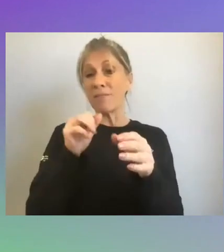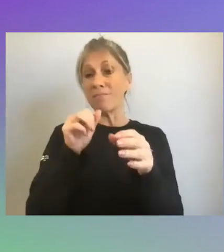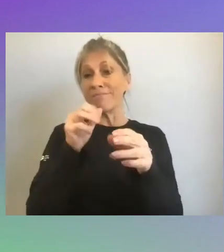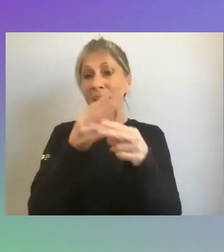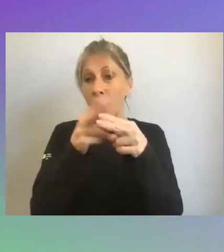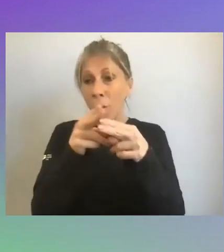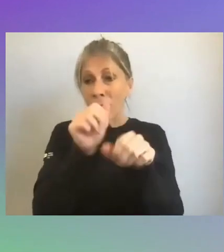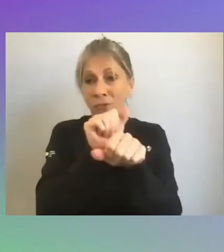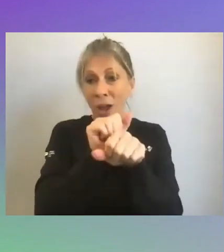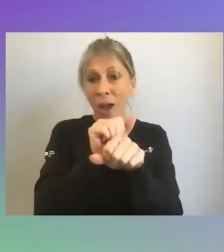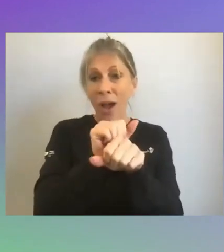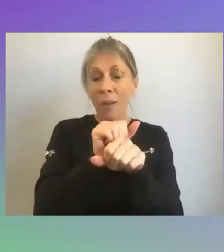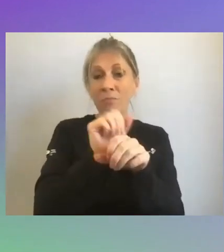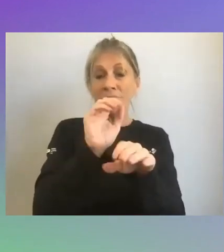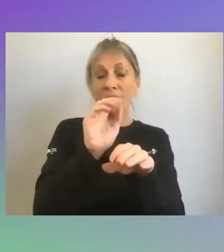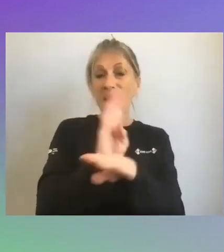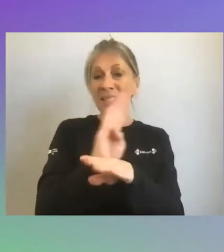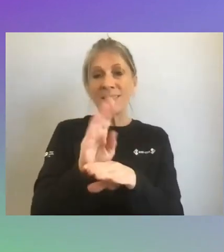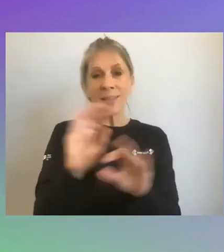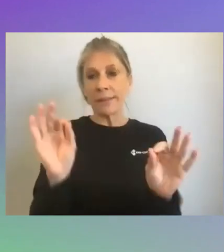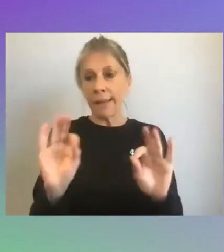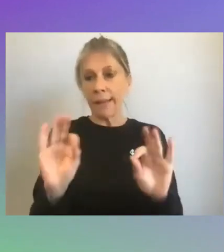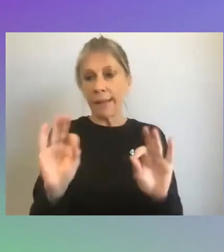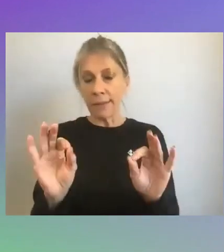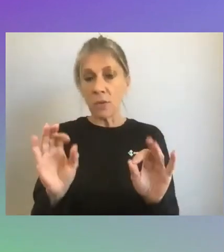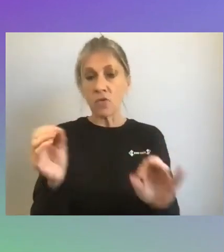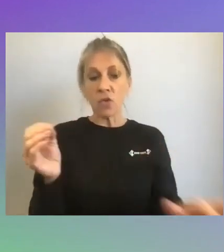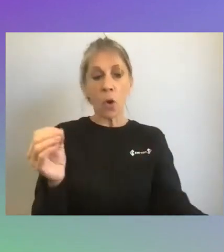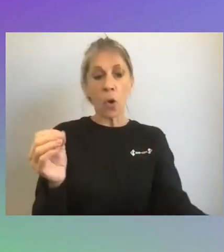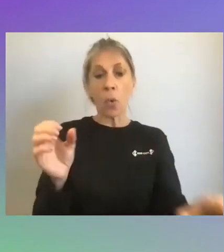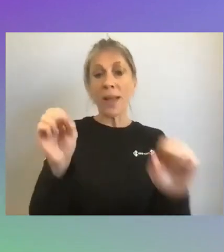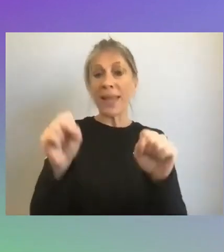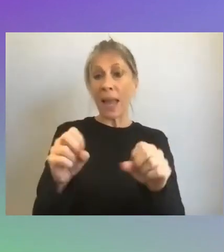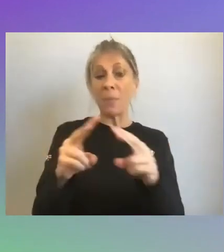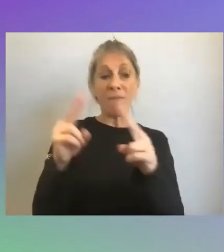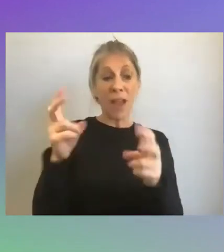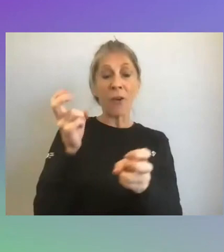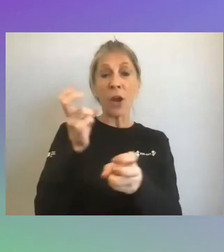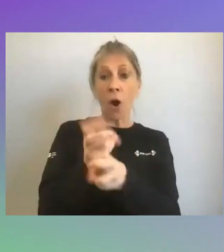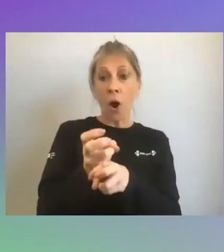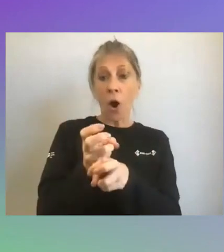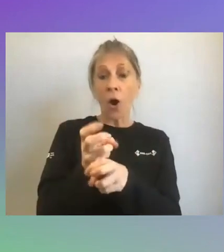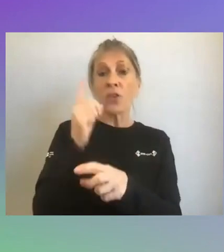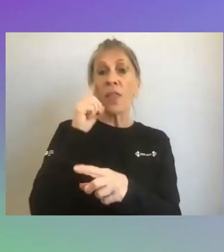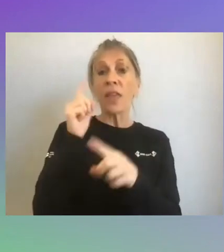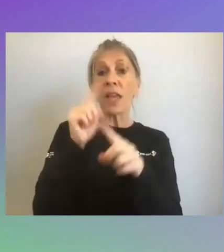work are little to nothing. Uh, so it can be very difficult to